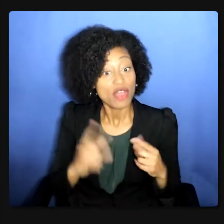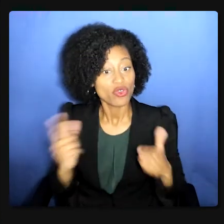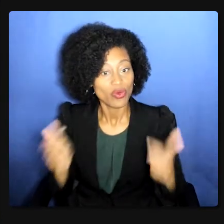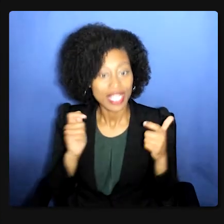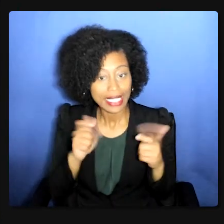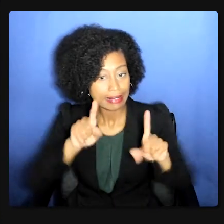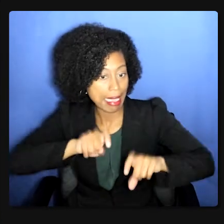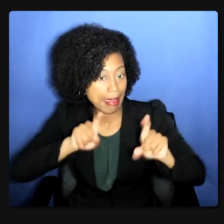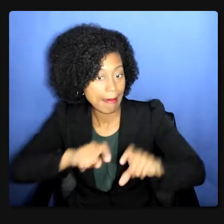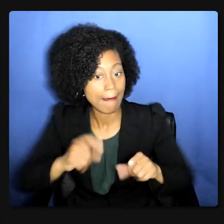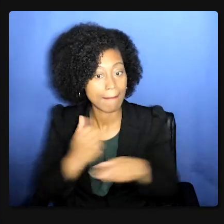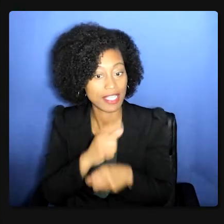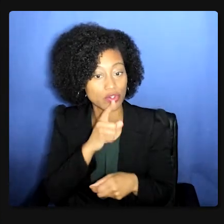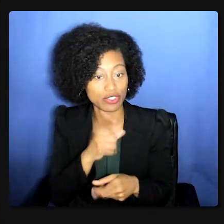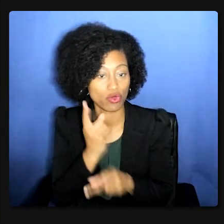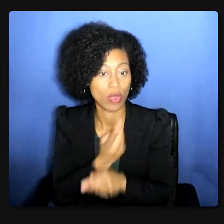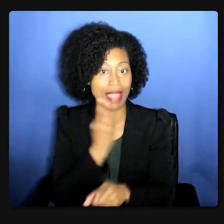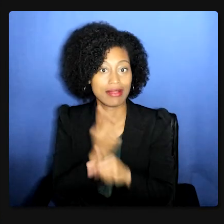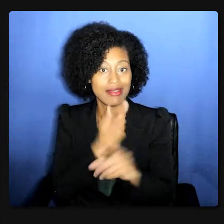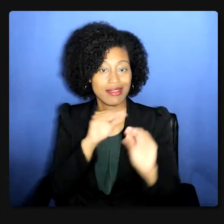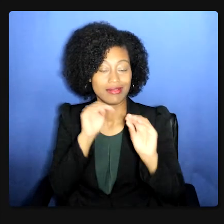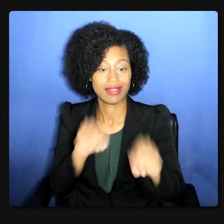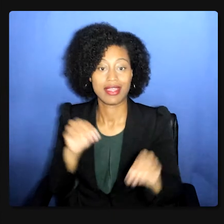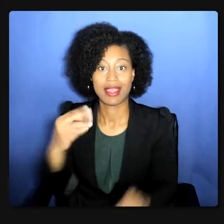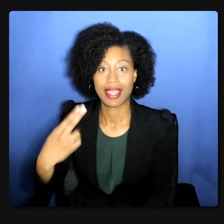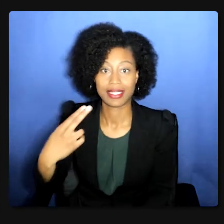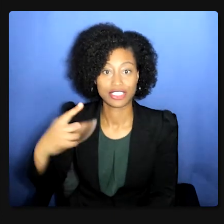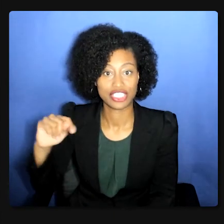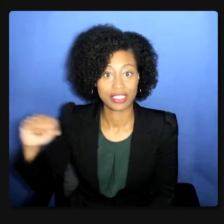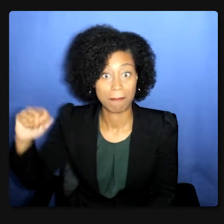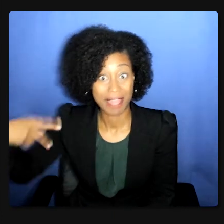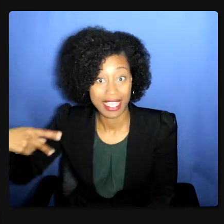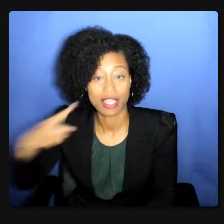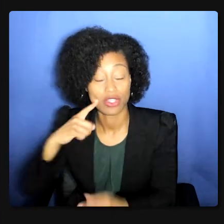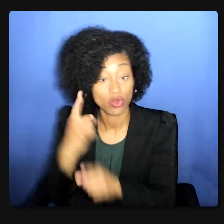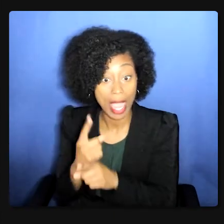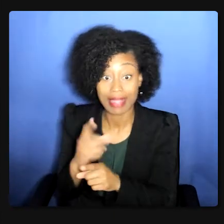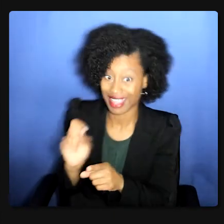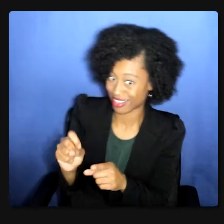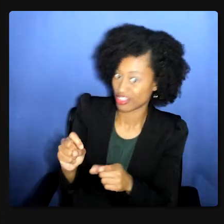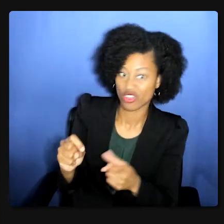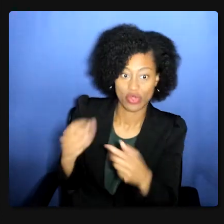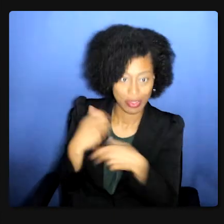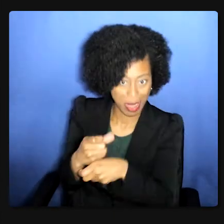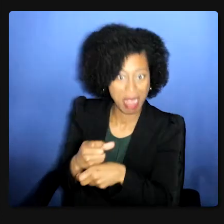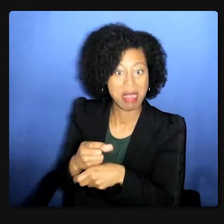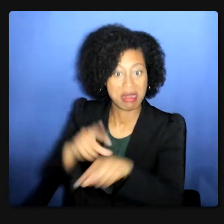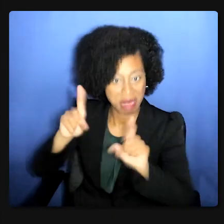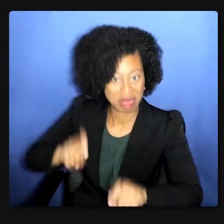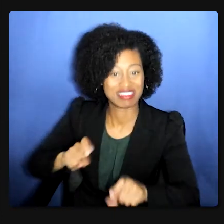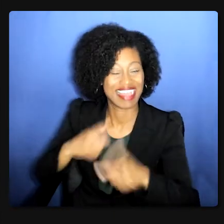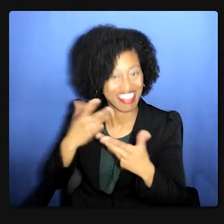Because we want to quickly test our Thundernetes installation, right, [Dimitris] and HTTP is a way to test it. -[Amie] Great, created.